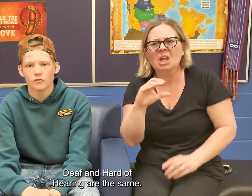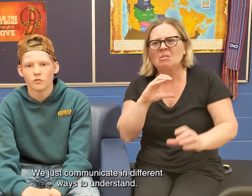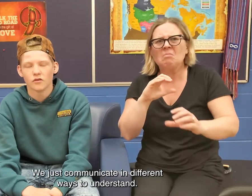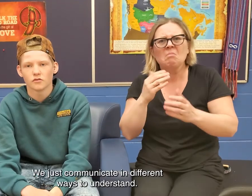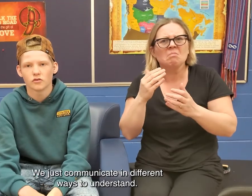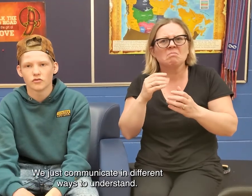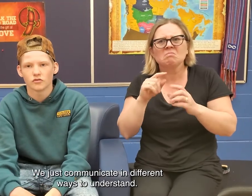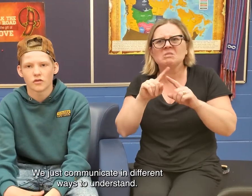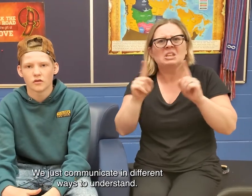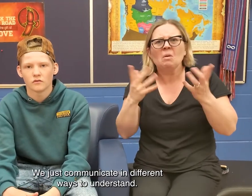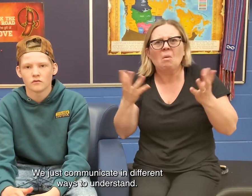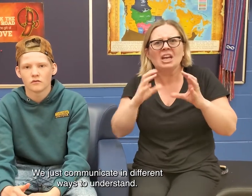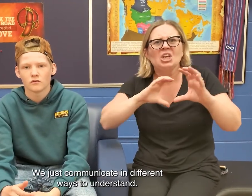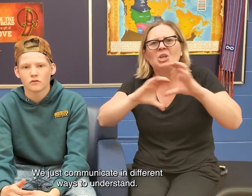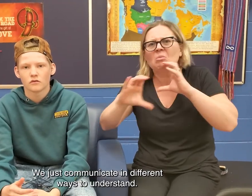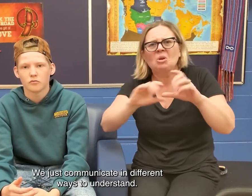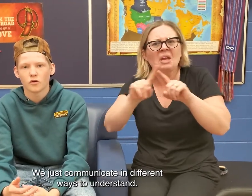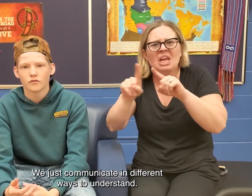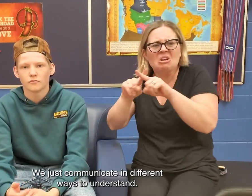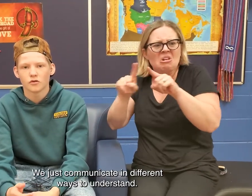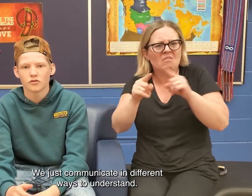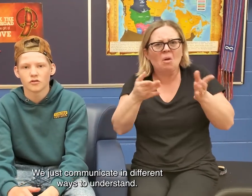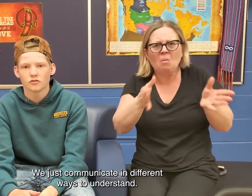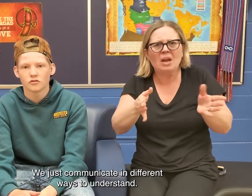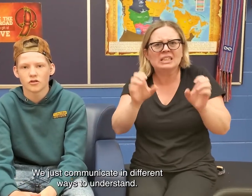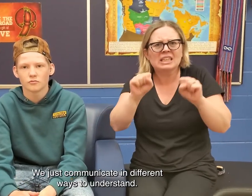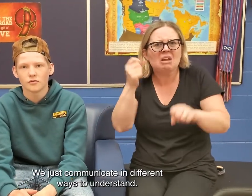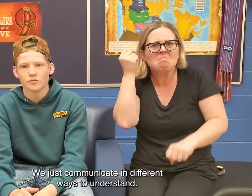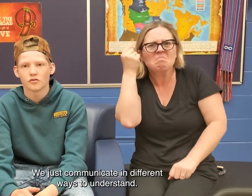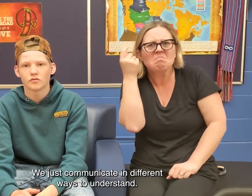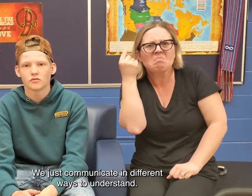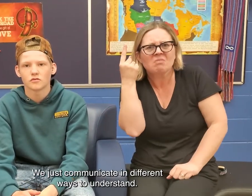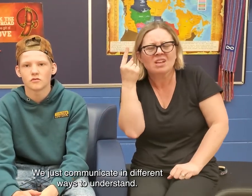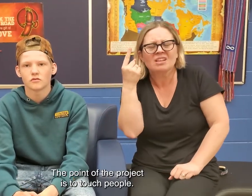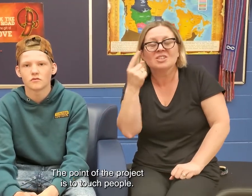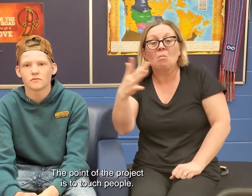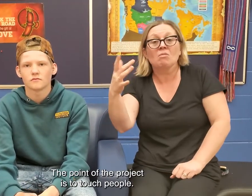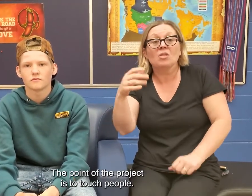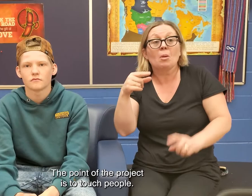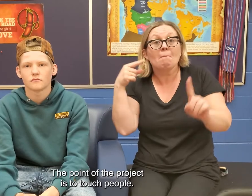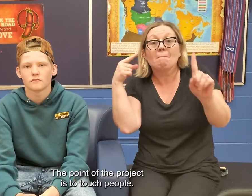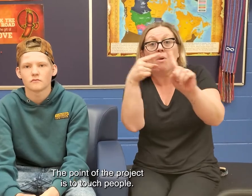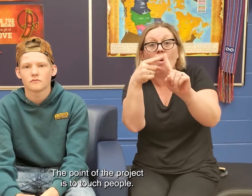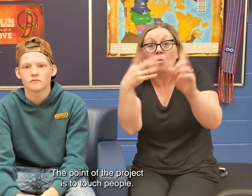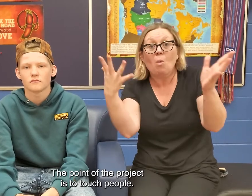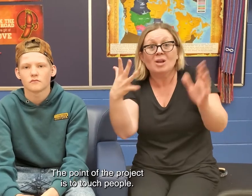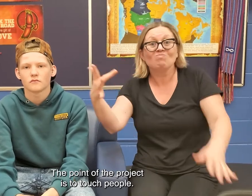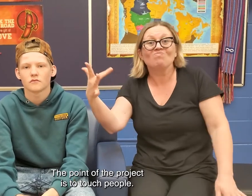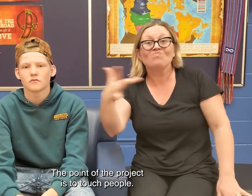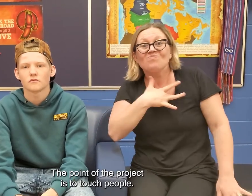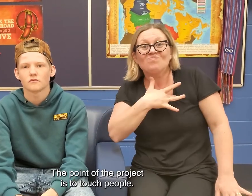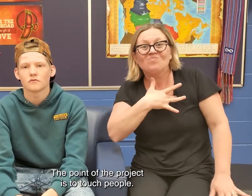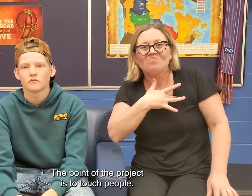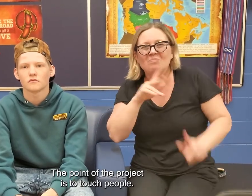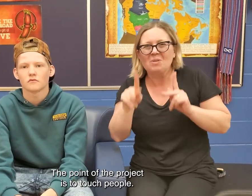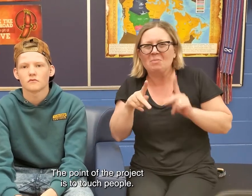We just communicate in different ways to understand. The point of the project is to touch people.